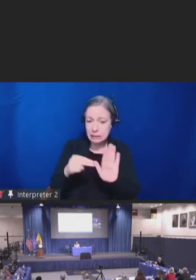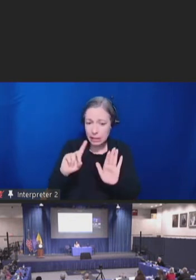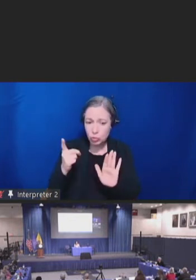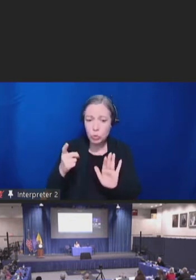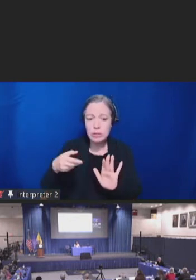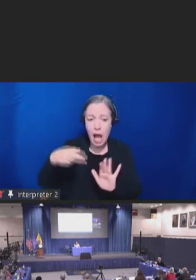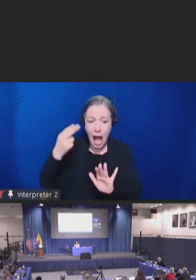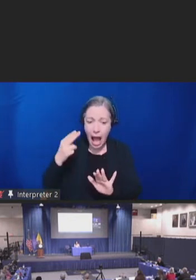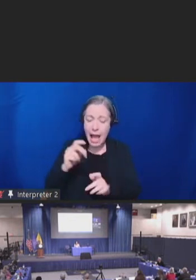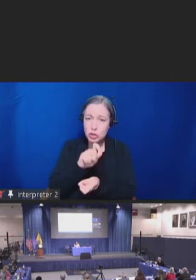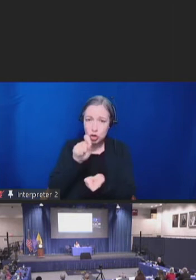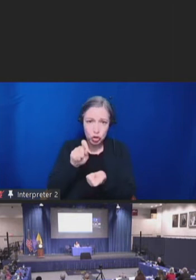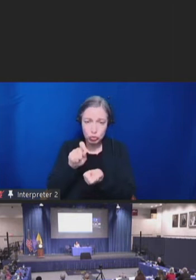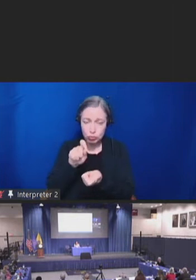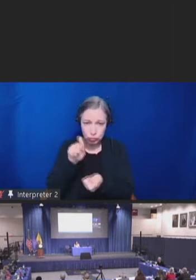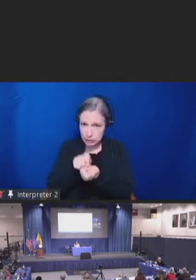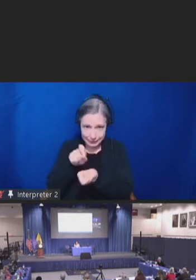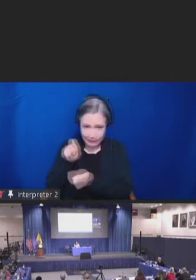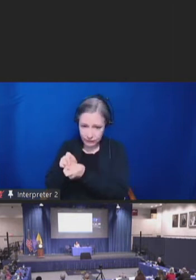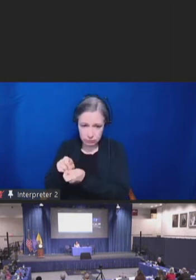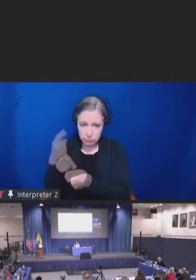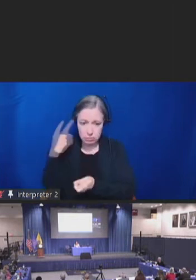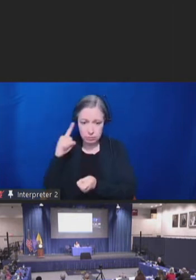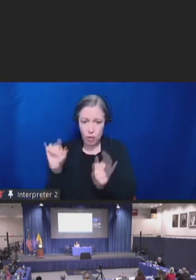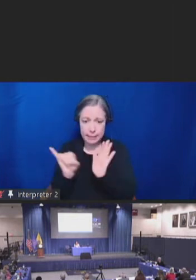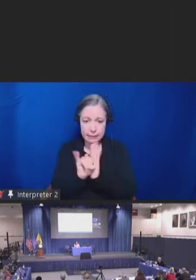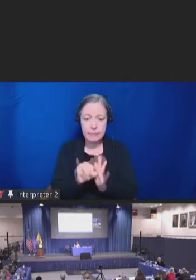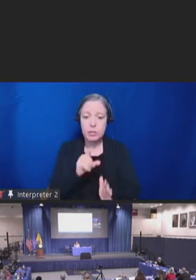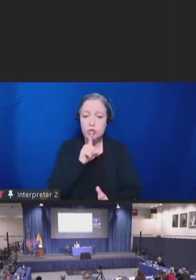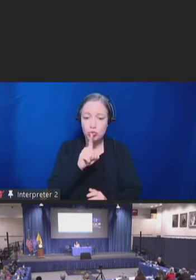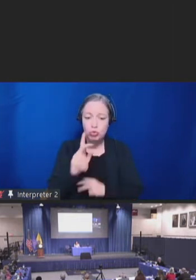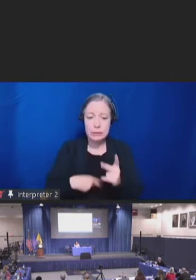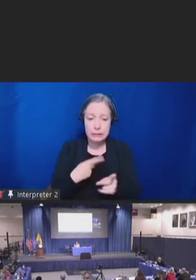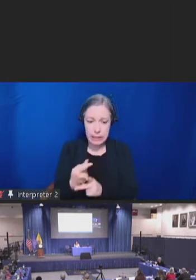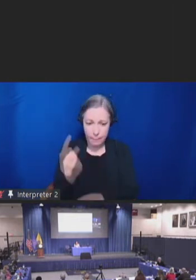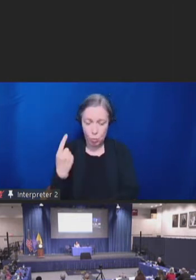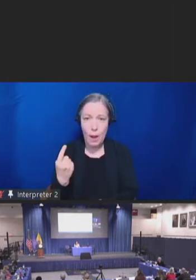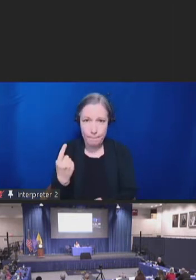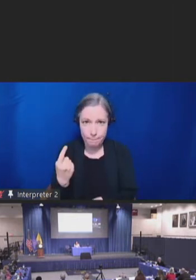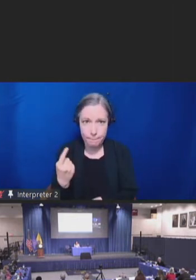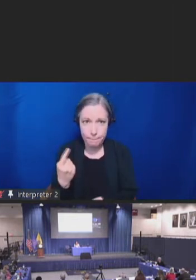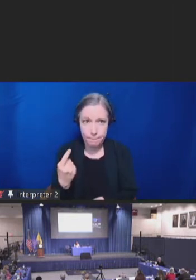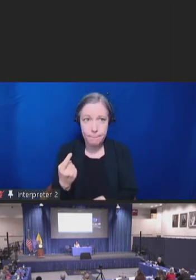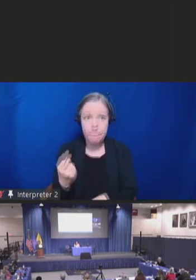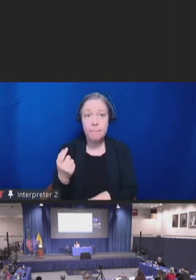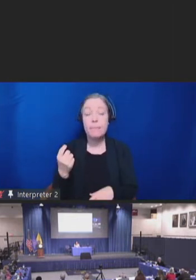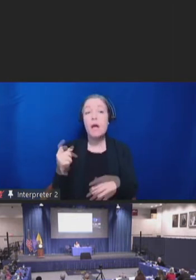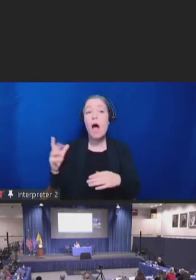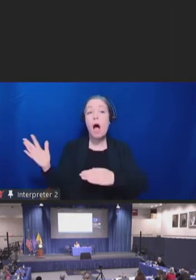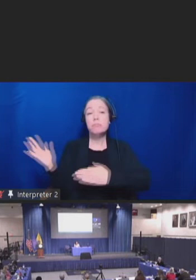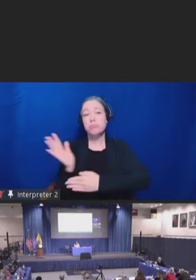The median length of follow-up in this study was more than five years. Excuse me. The mean length, more than five years.